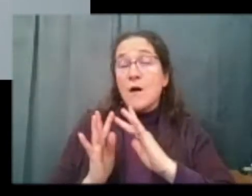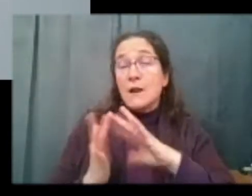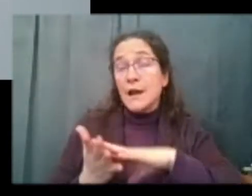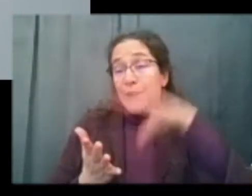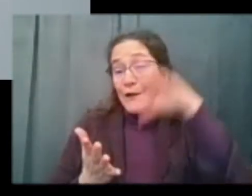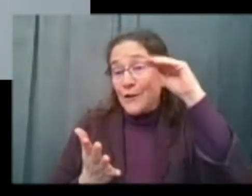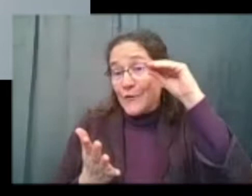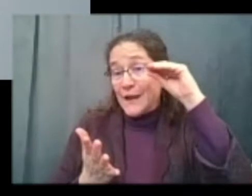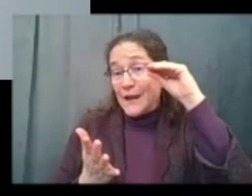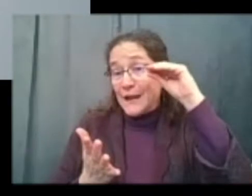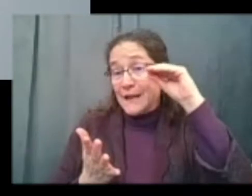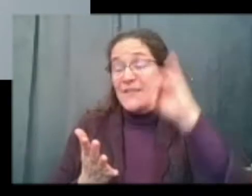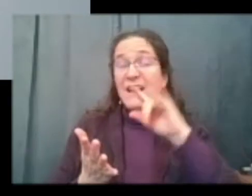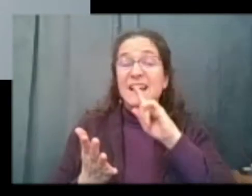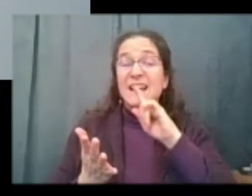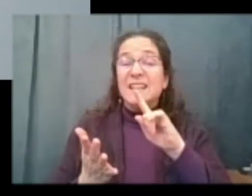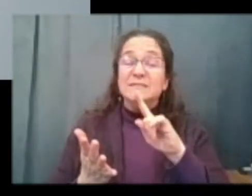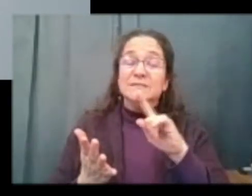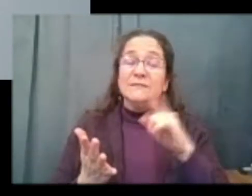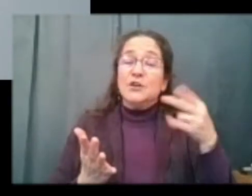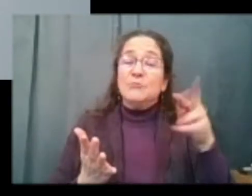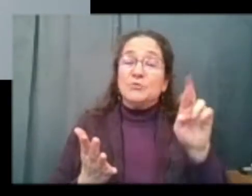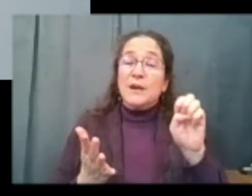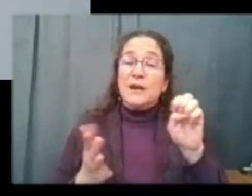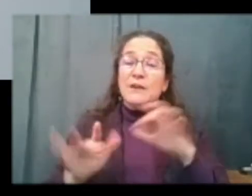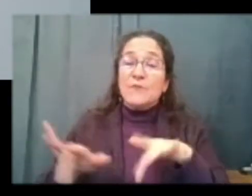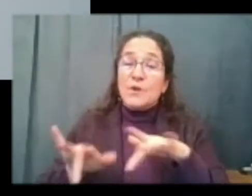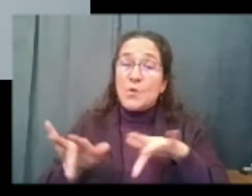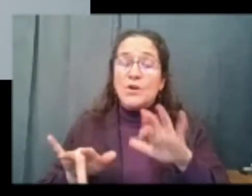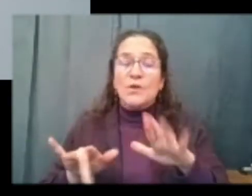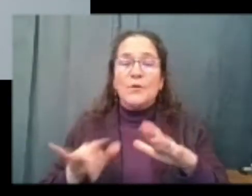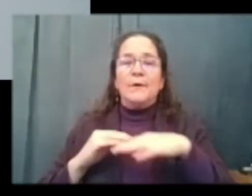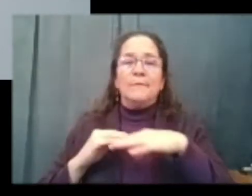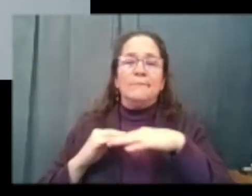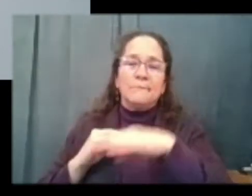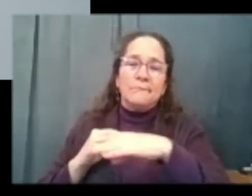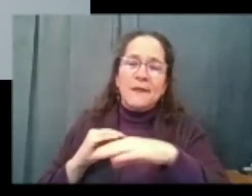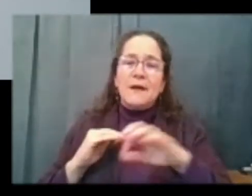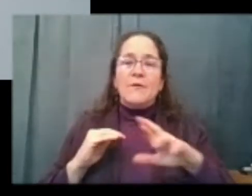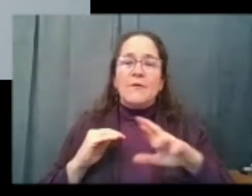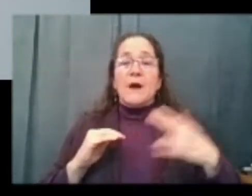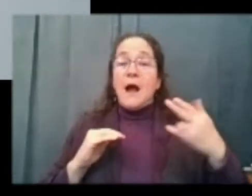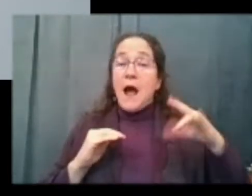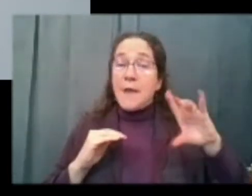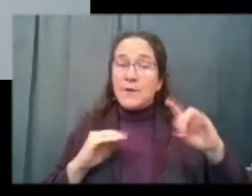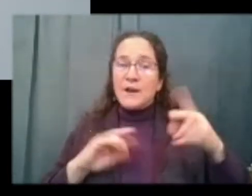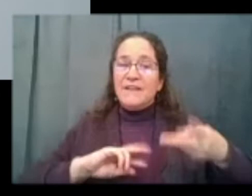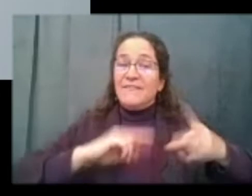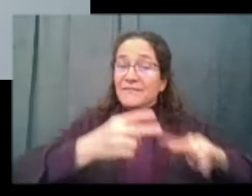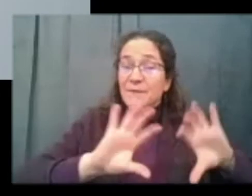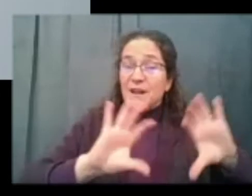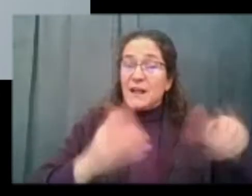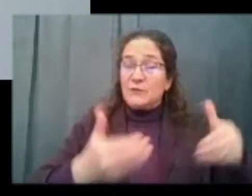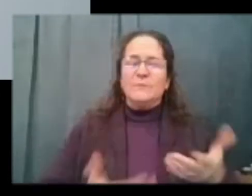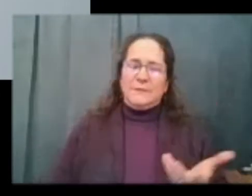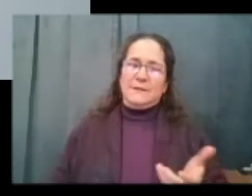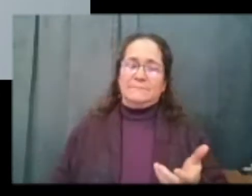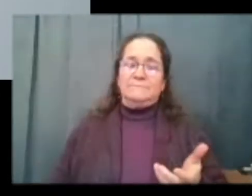prerecorded or static or hybrid or a flipped classroom. I've had some people say Oh well, you know on Monday